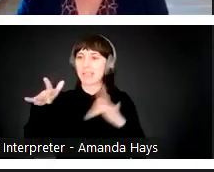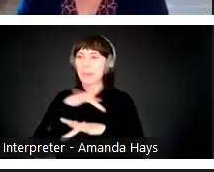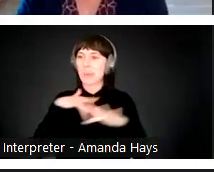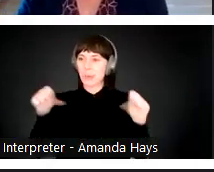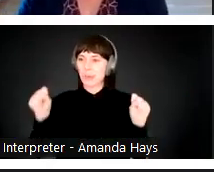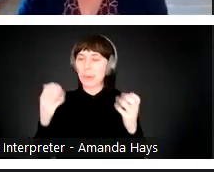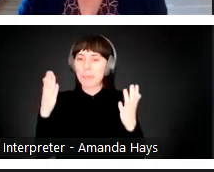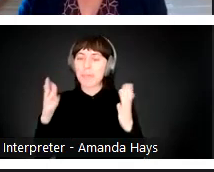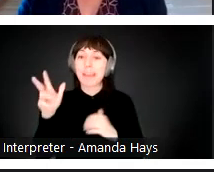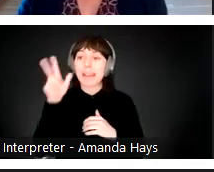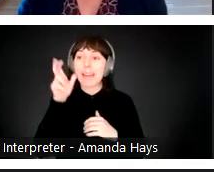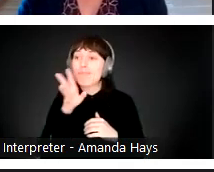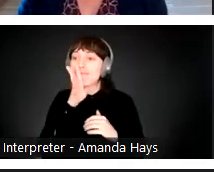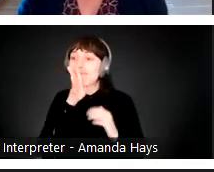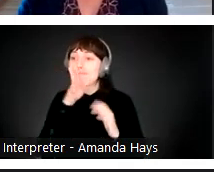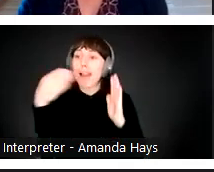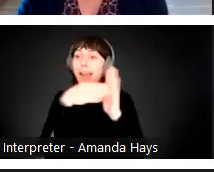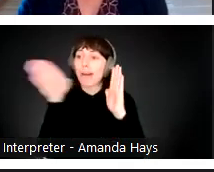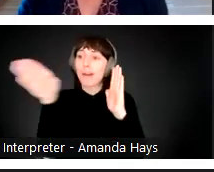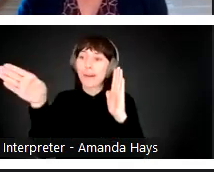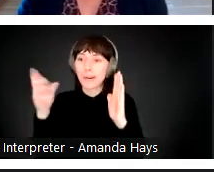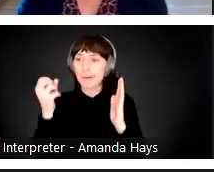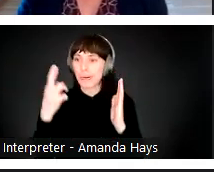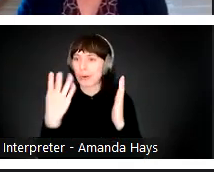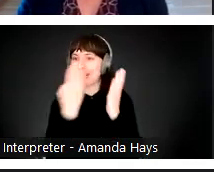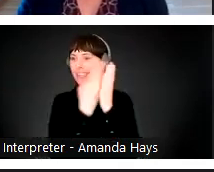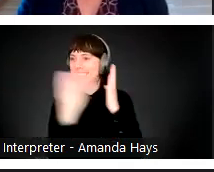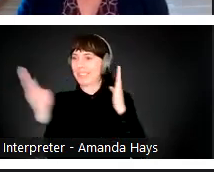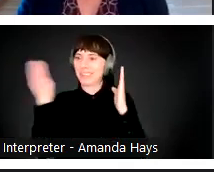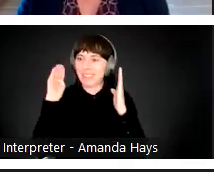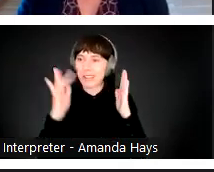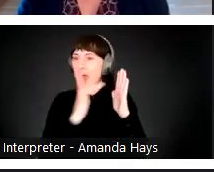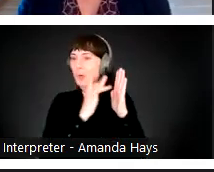or blank walls behind me. Next slide, please.